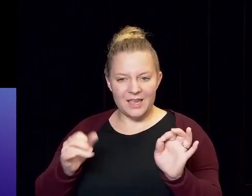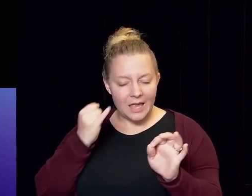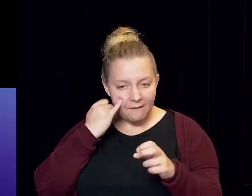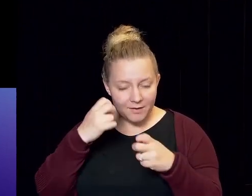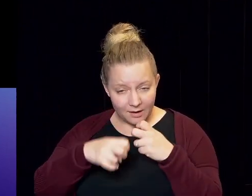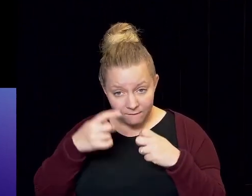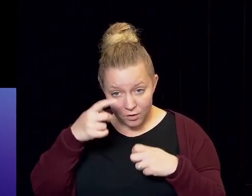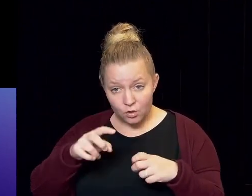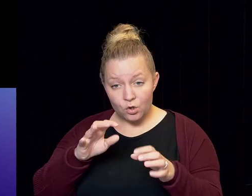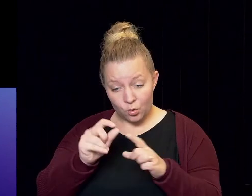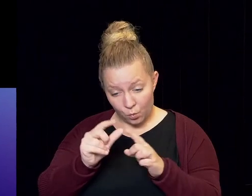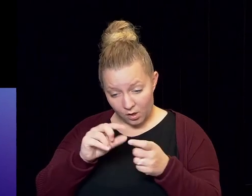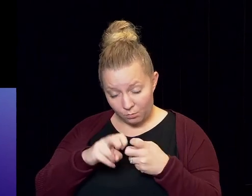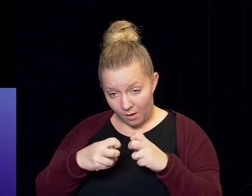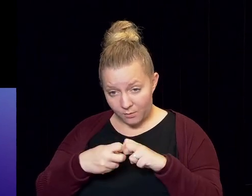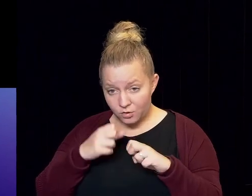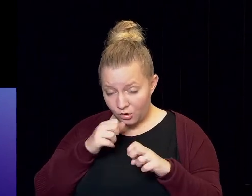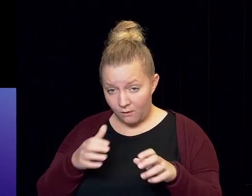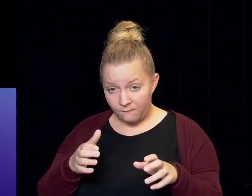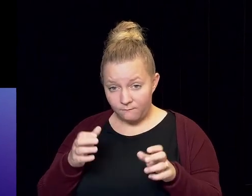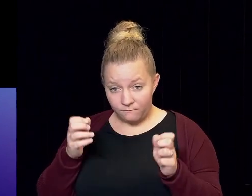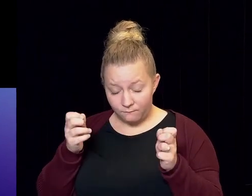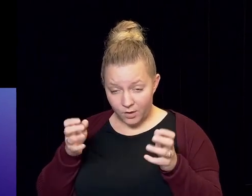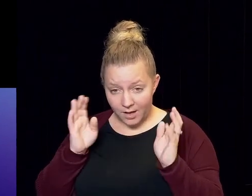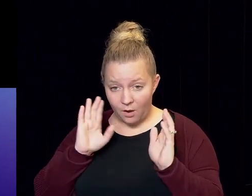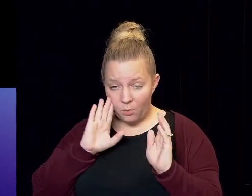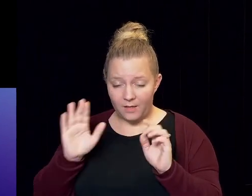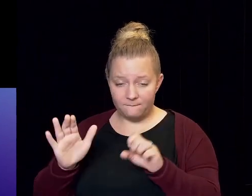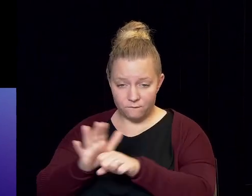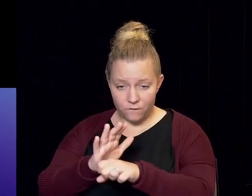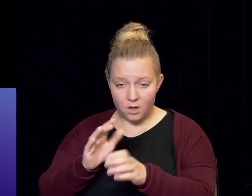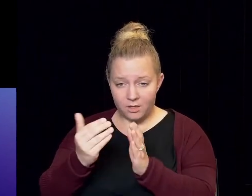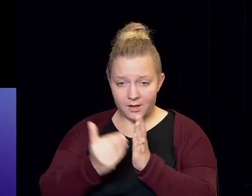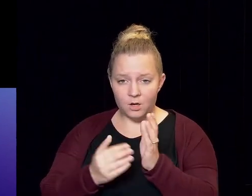word problems, don't fret. We're going to have full lessons on what to do with taxes and what to do